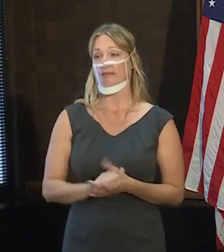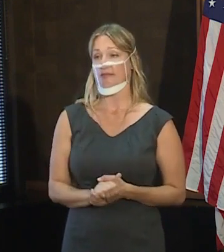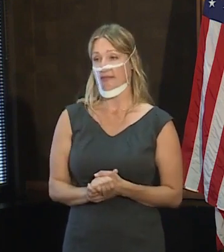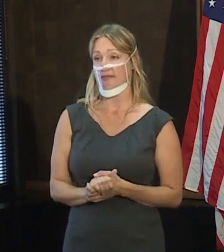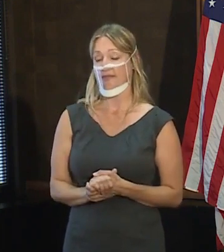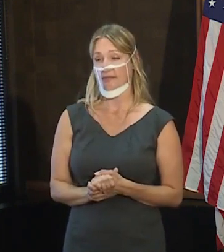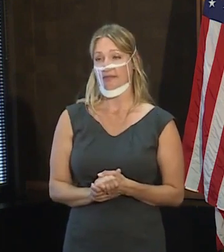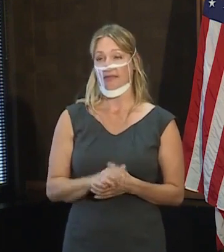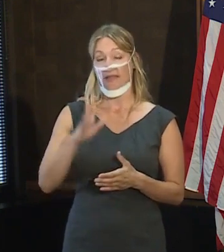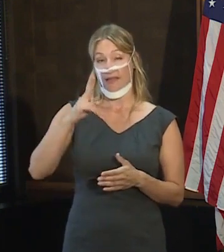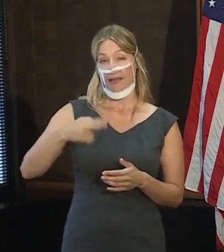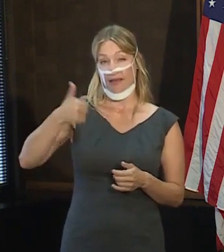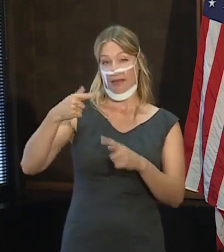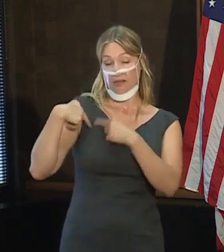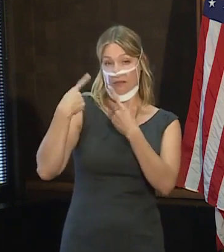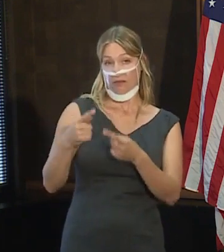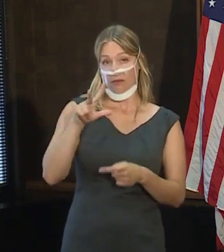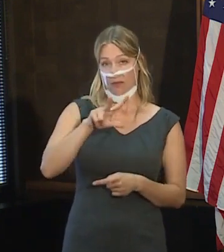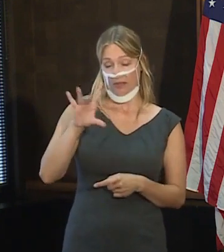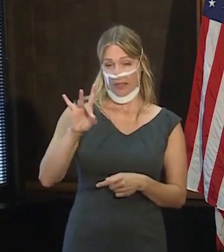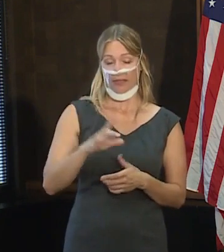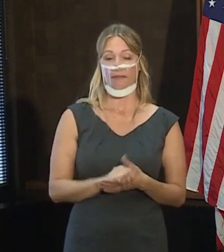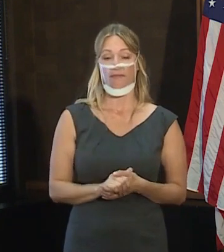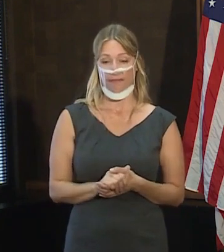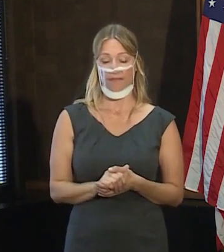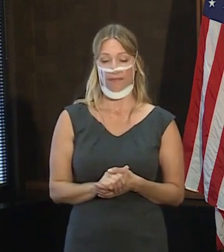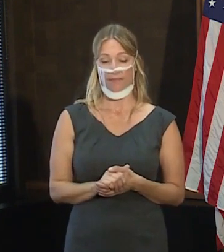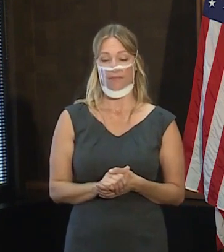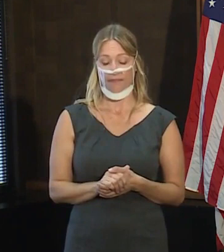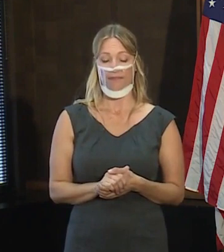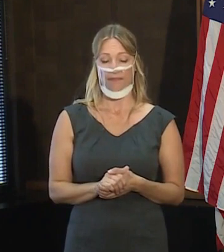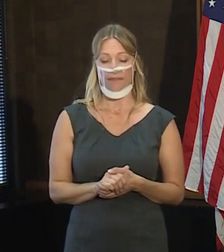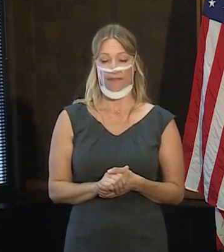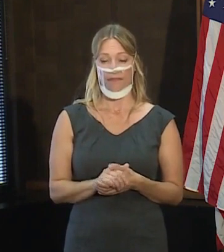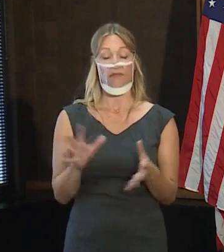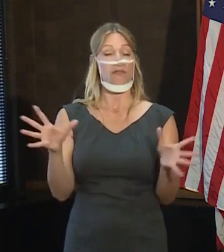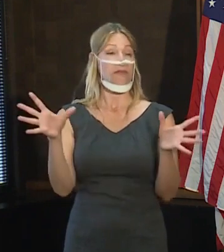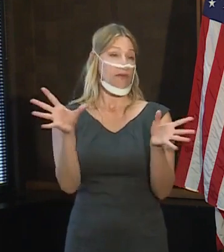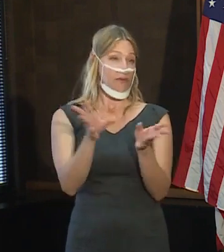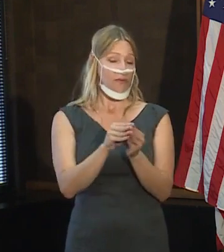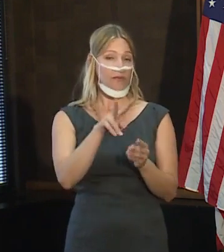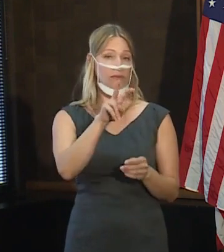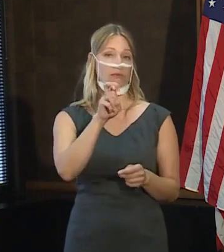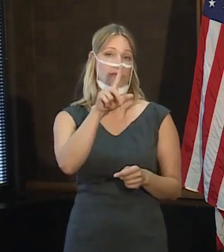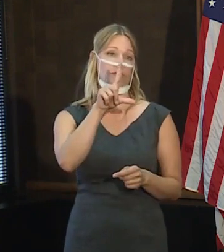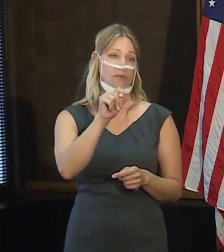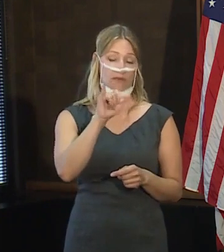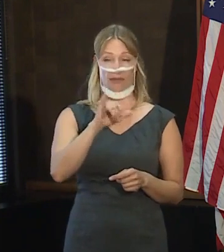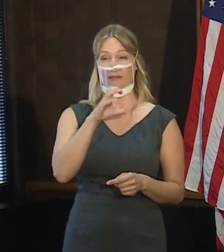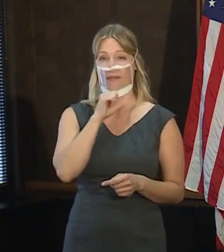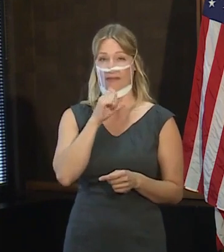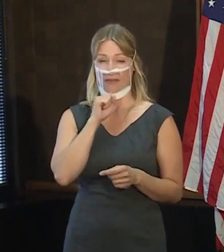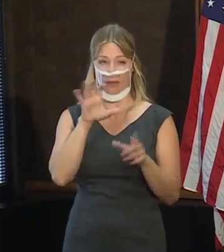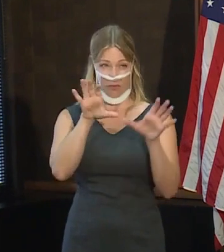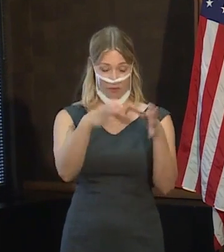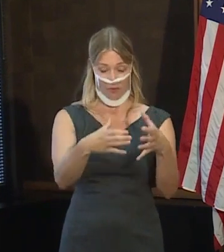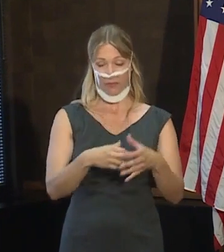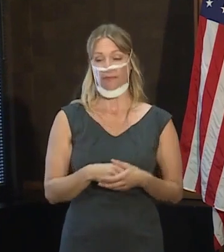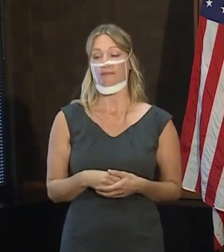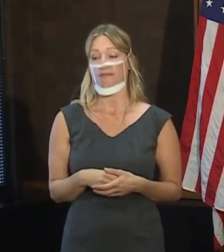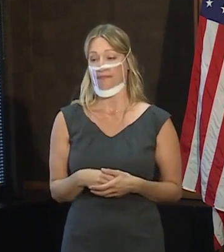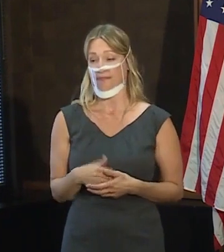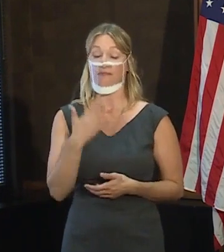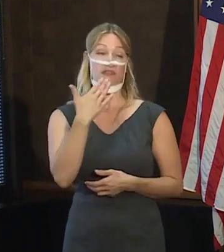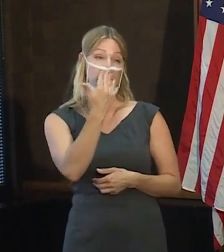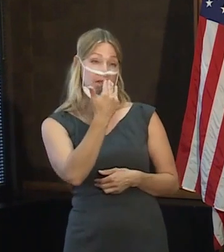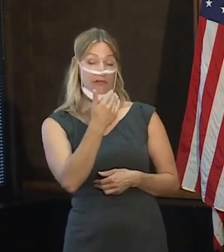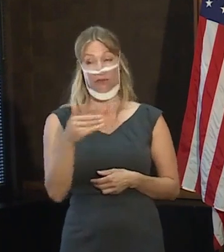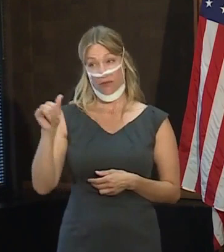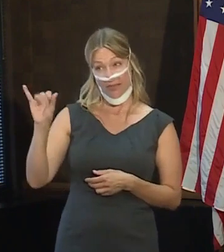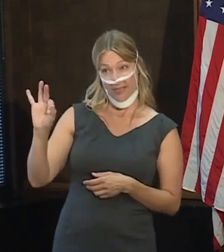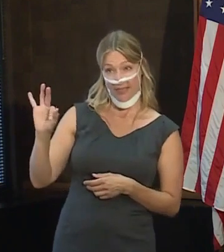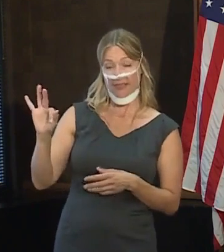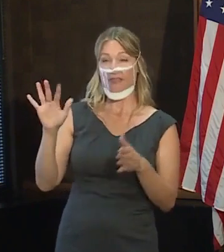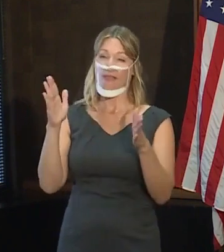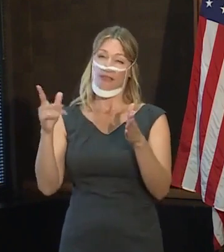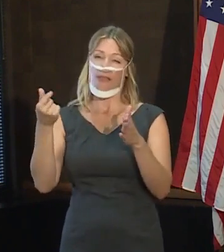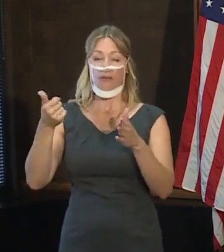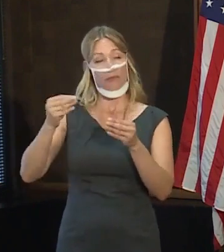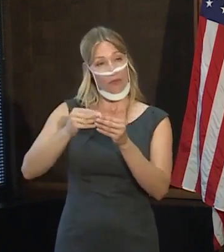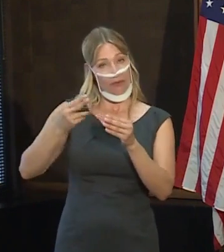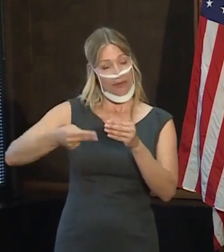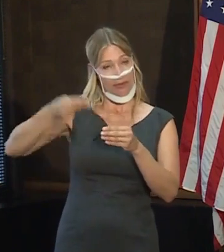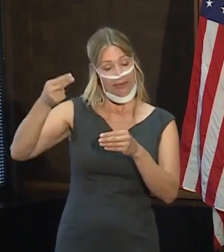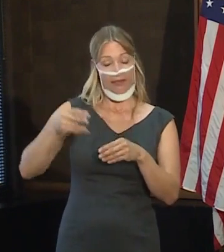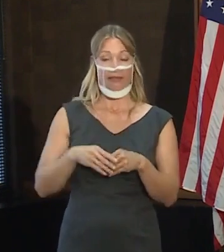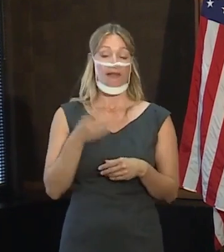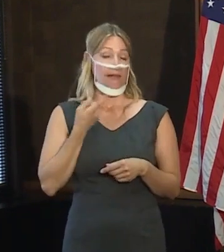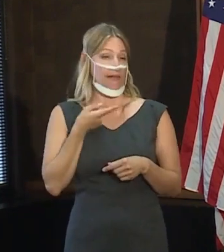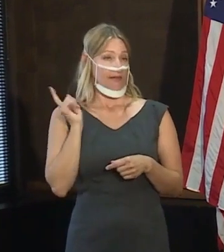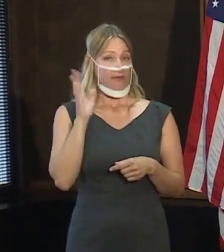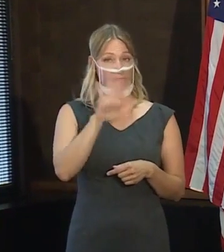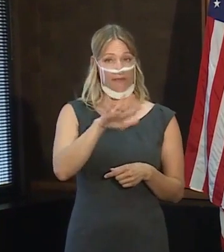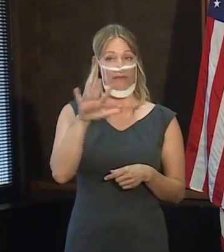HIGHER WE GET SO TEND TO 14 AND JUST PUTTING IT DOWN VERY QUICKLY FOR YOU 23 CASES THE H THERE WAS 38 A TOTAL OF 2.